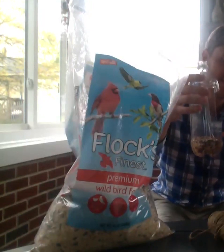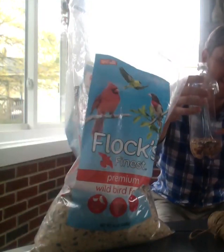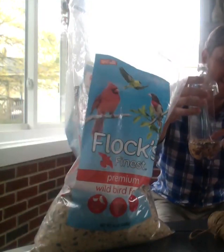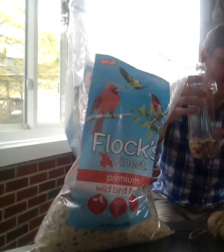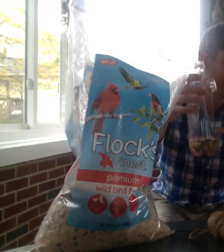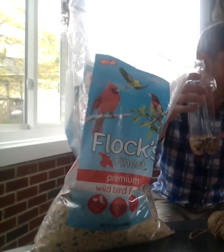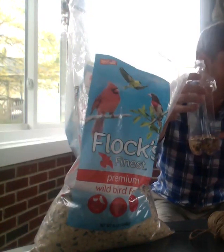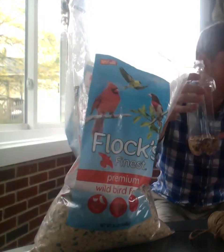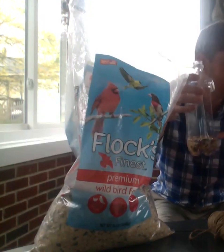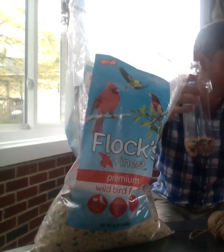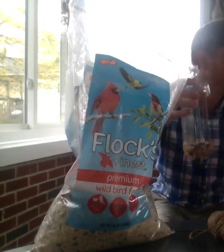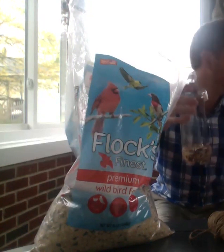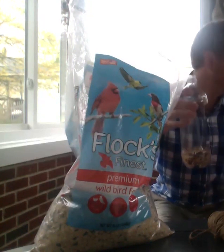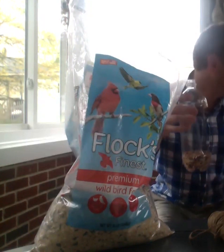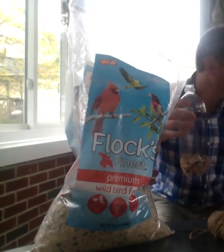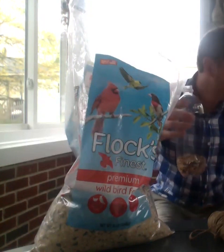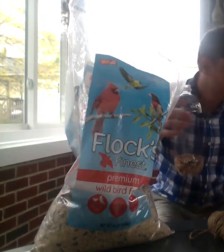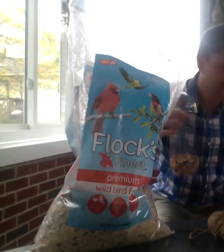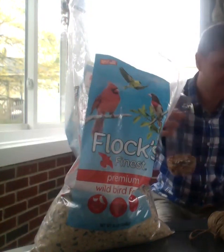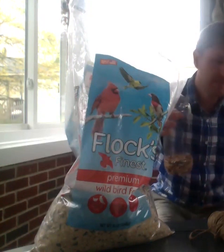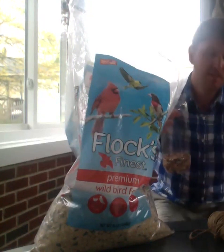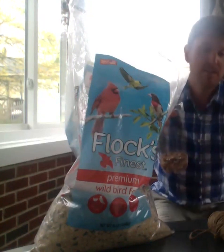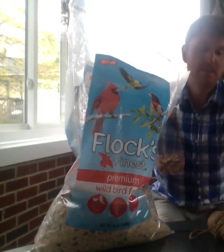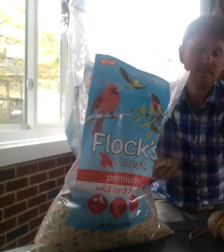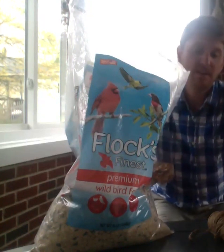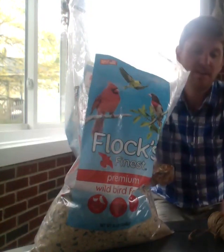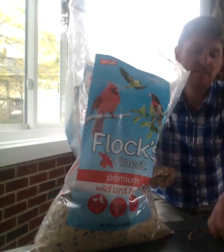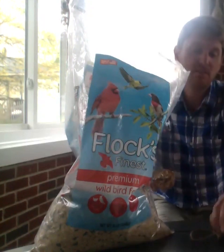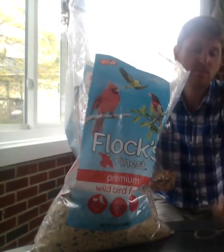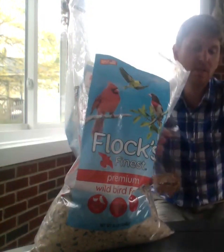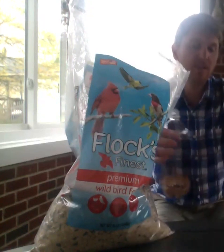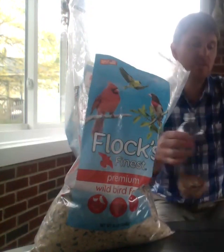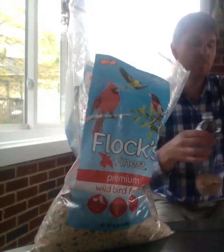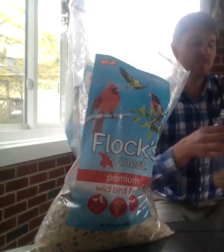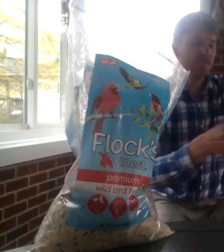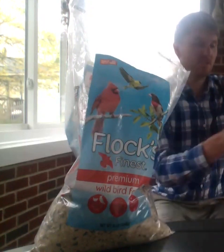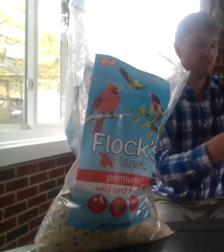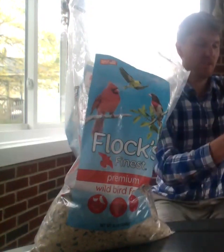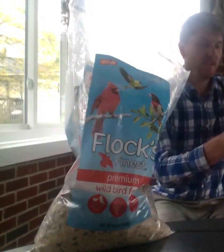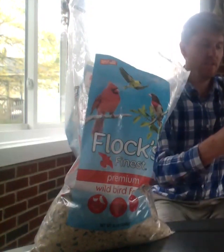you can cut the string and it just slips right up through the hole.